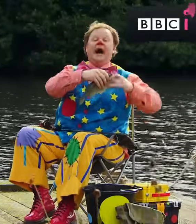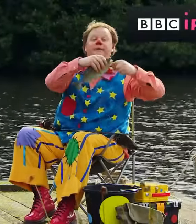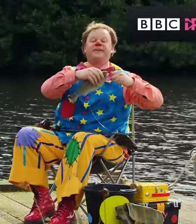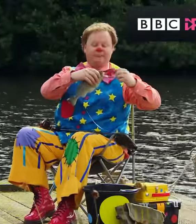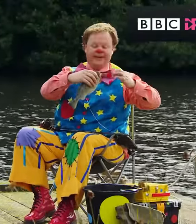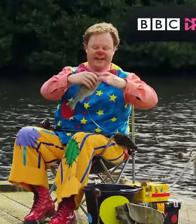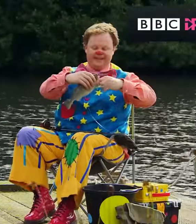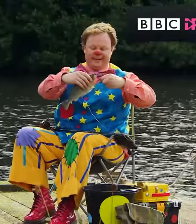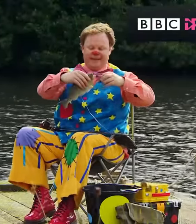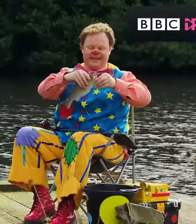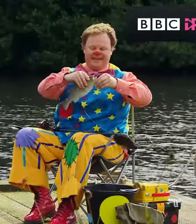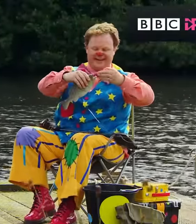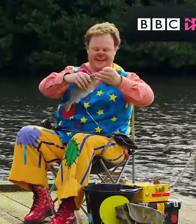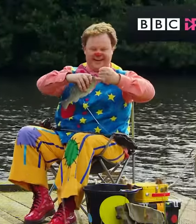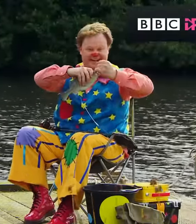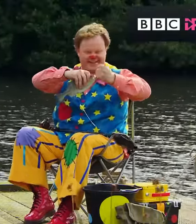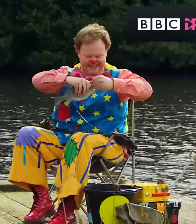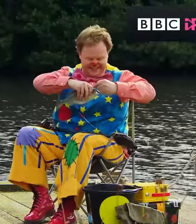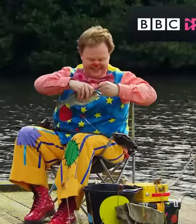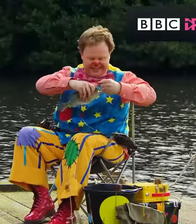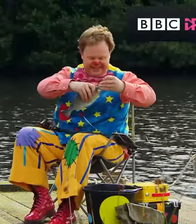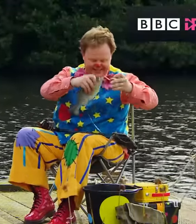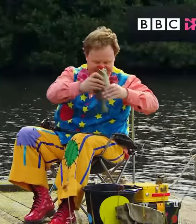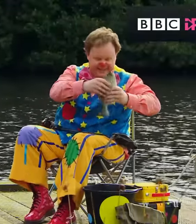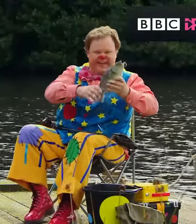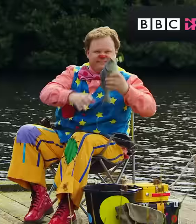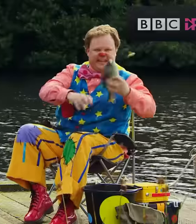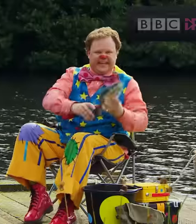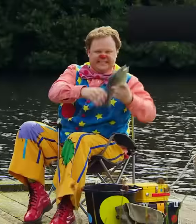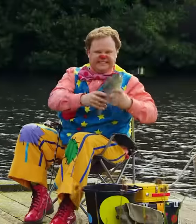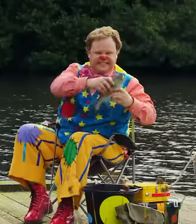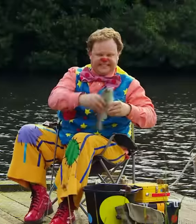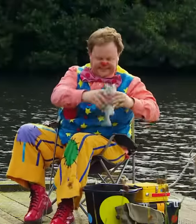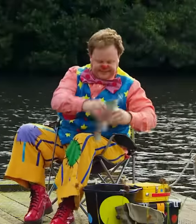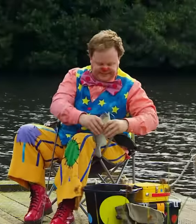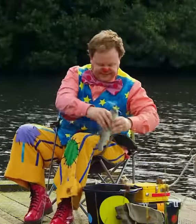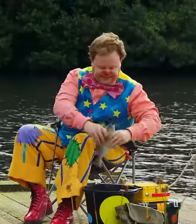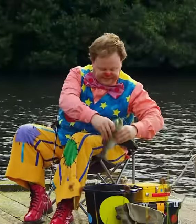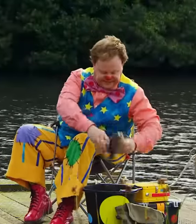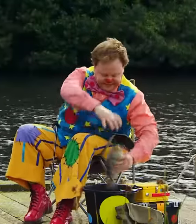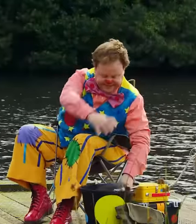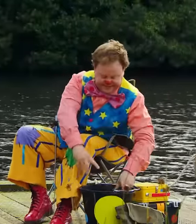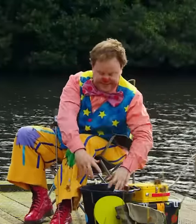i'm going to put it into the bucket oh good idea we'll see how fisherman tumble is getting on